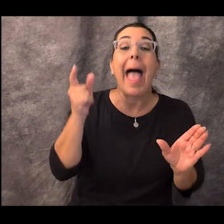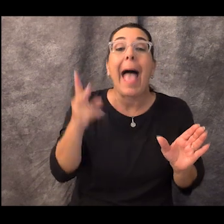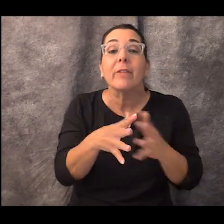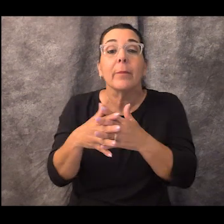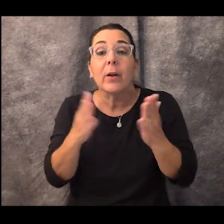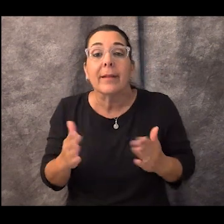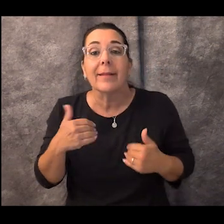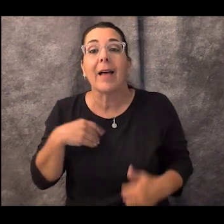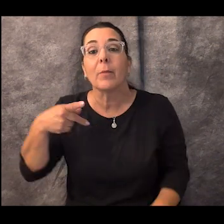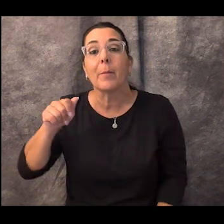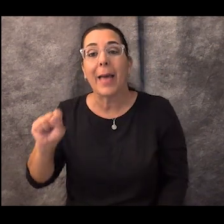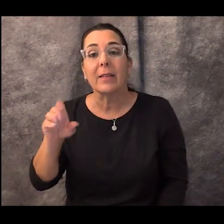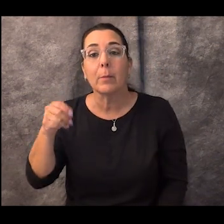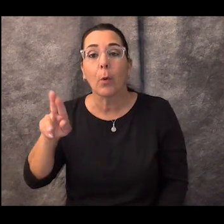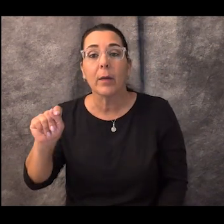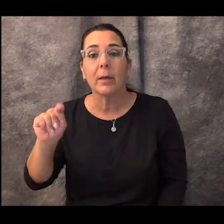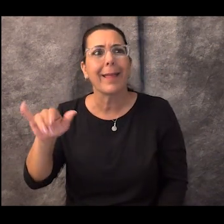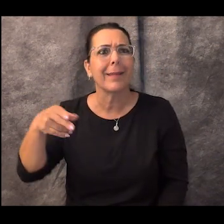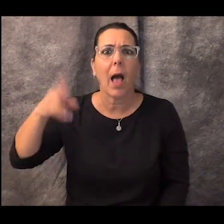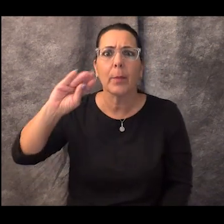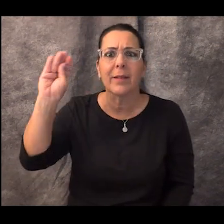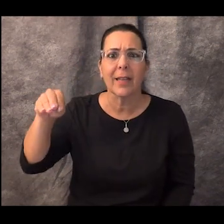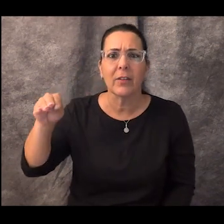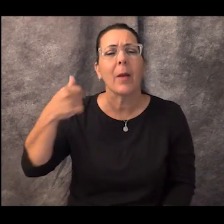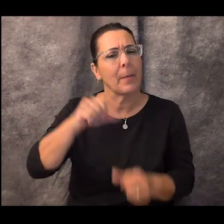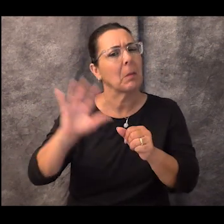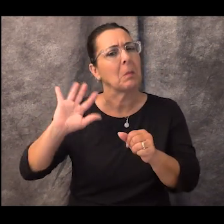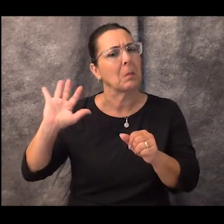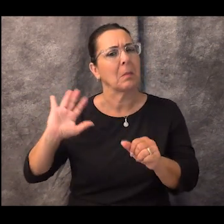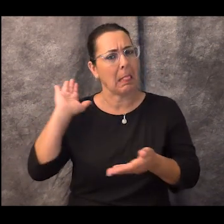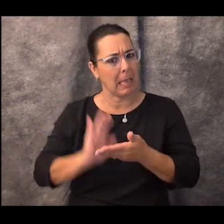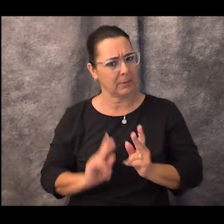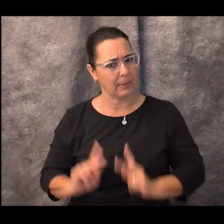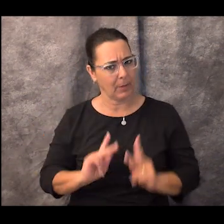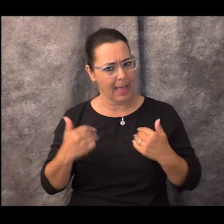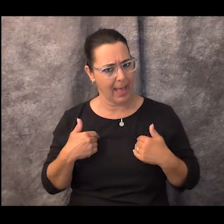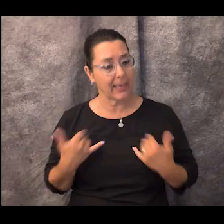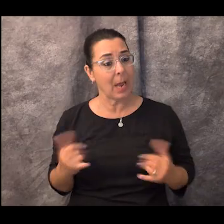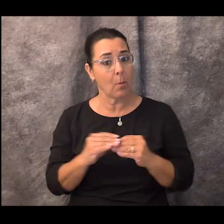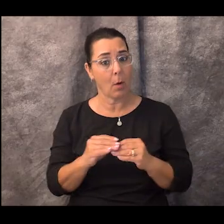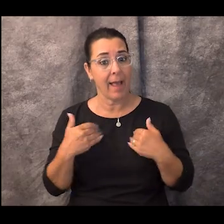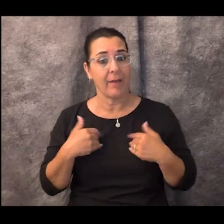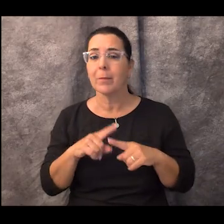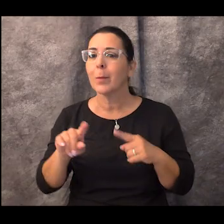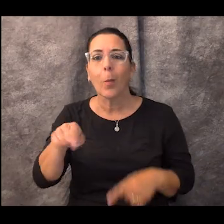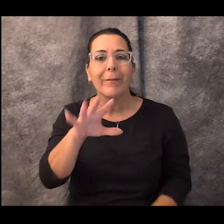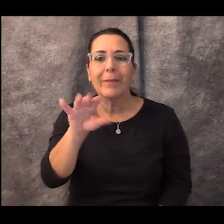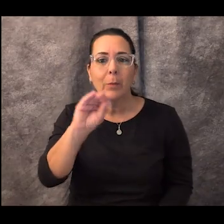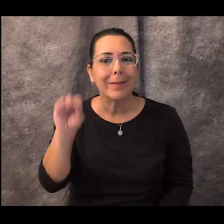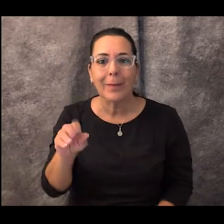(Michelle) Which is probably like an all time high. I remember when it was way lower than that, right? So that automatically these are people who were born